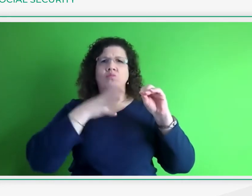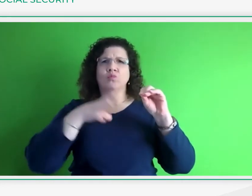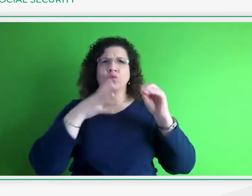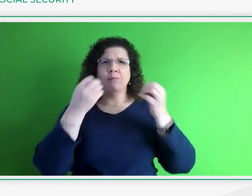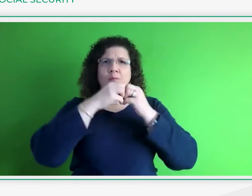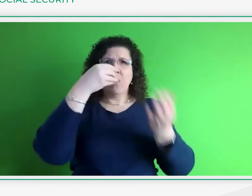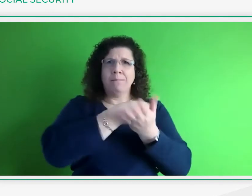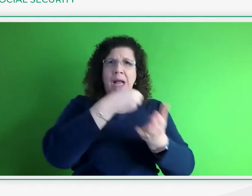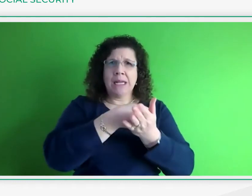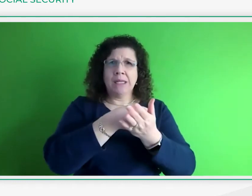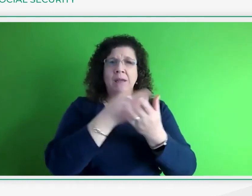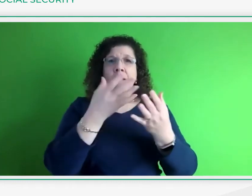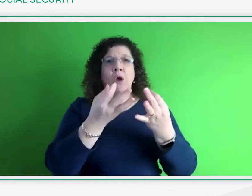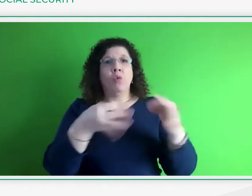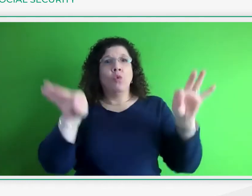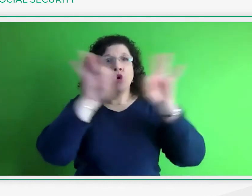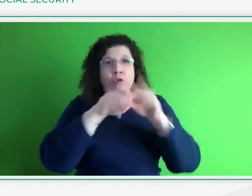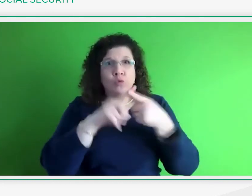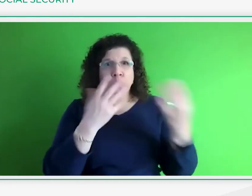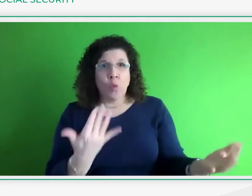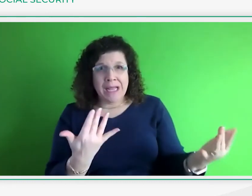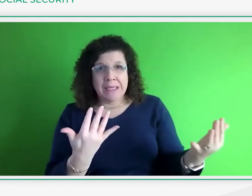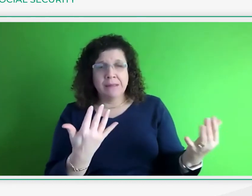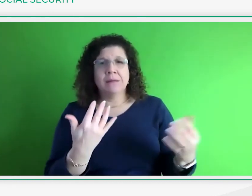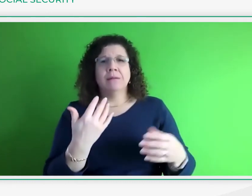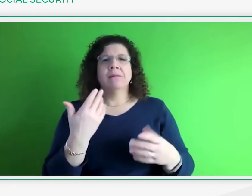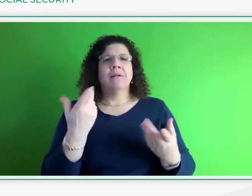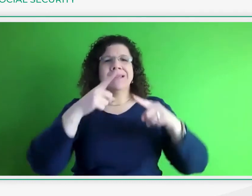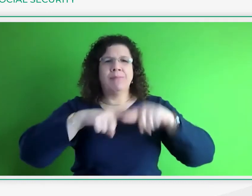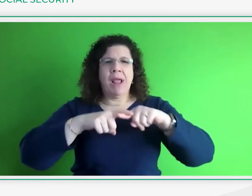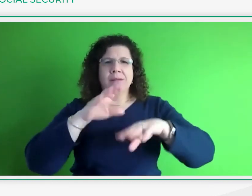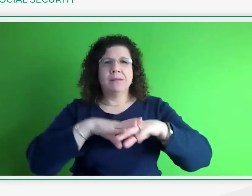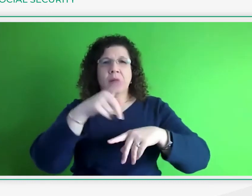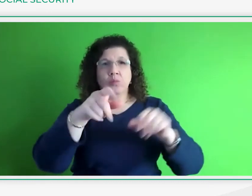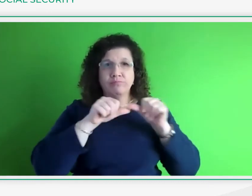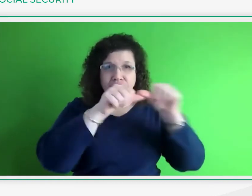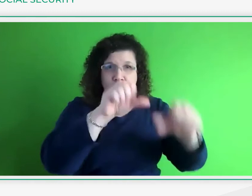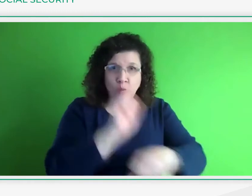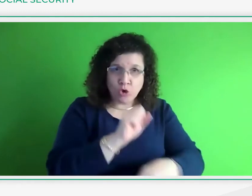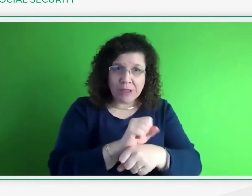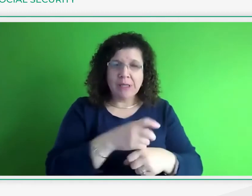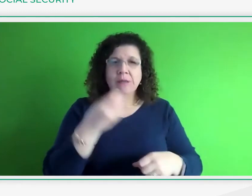So if you want to receive more, the larger amount $2480, you want to wait until 70, especially